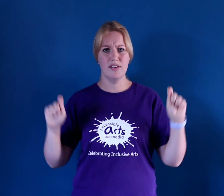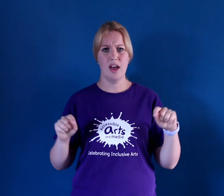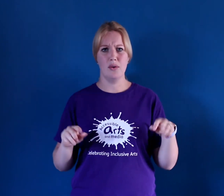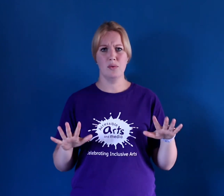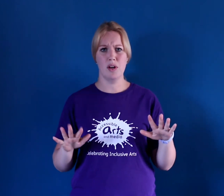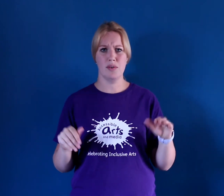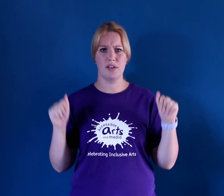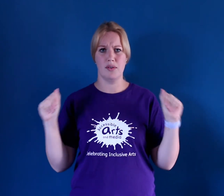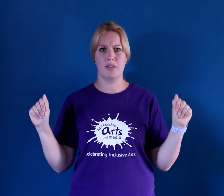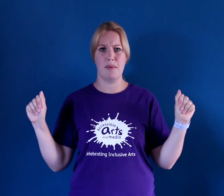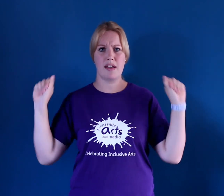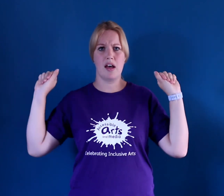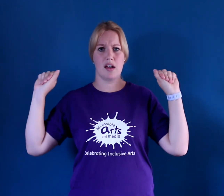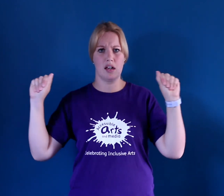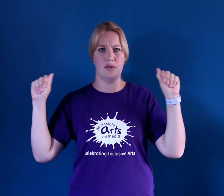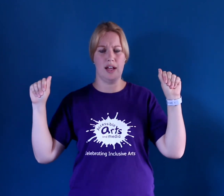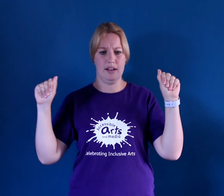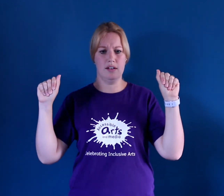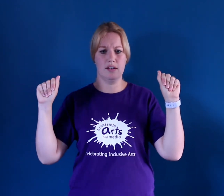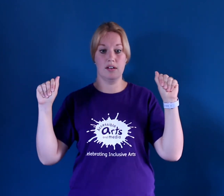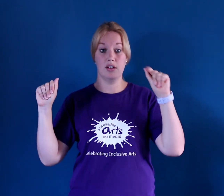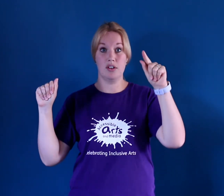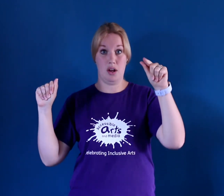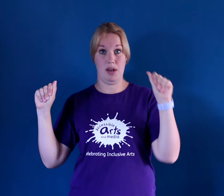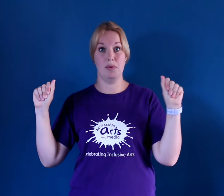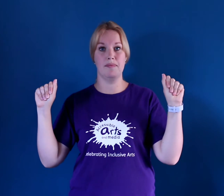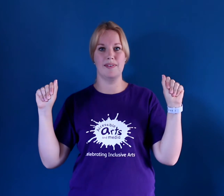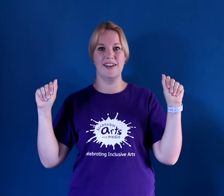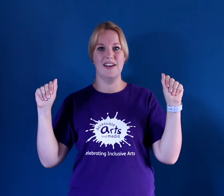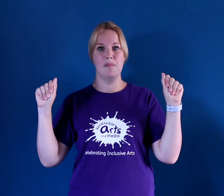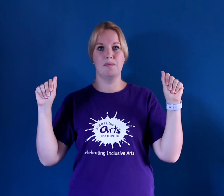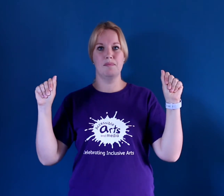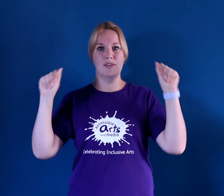so what you want to do is make a closed hand, because you know that one.